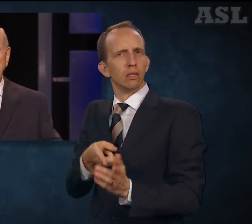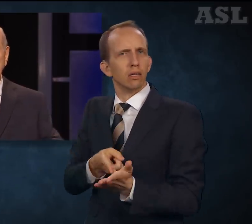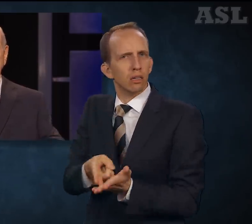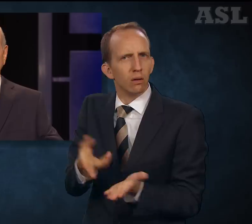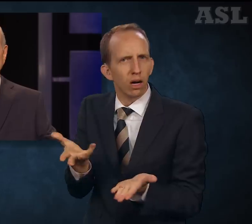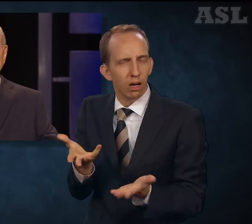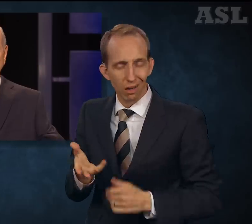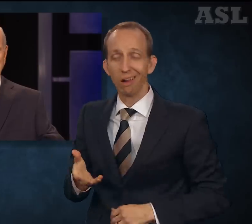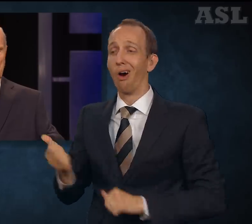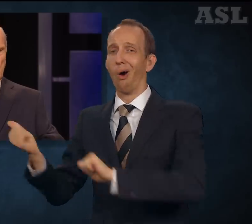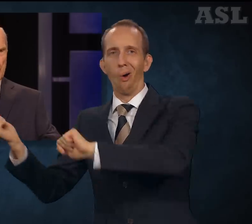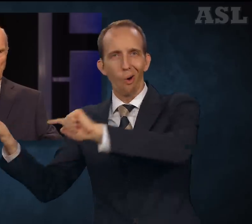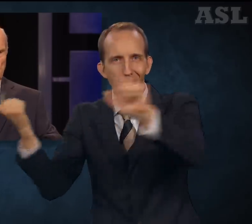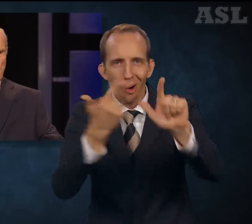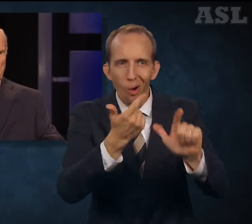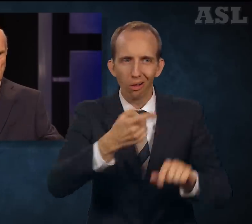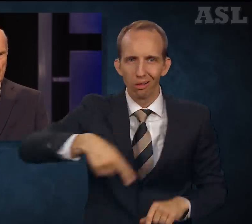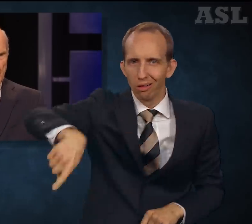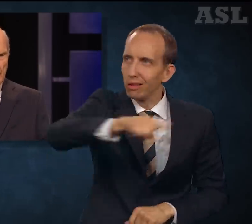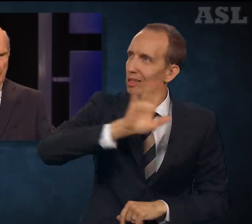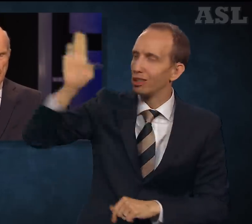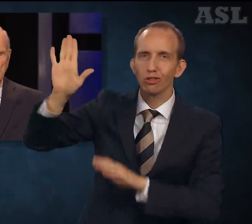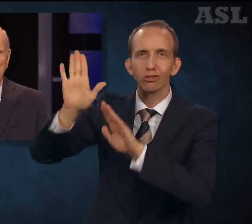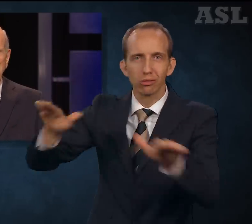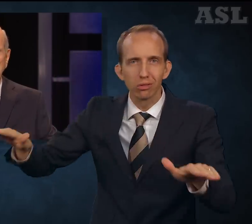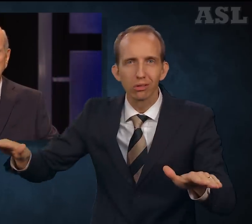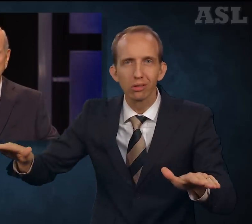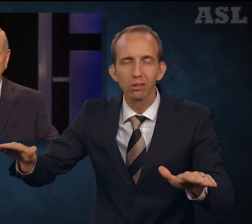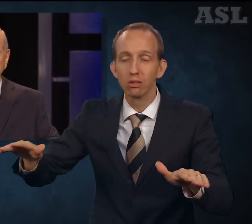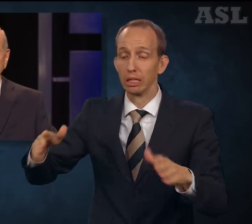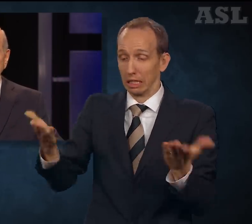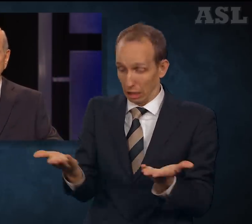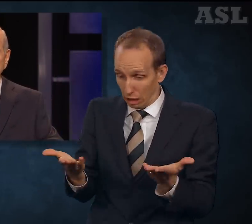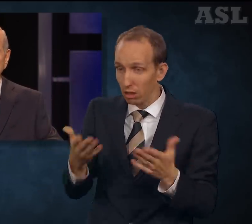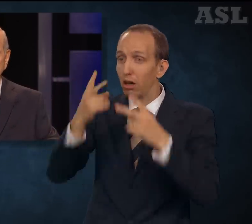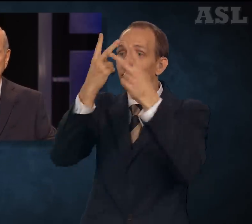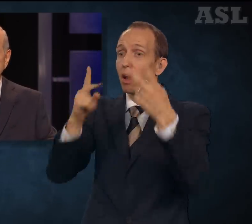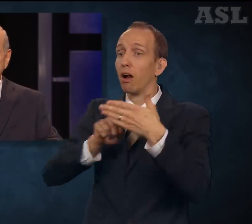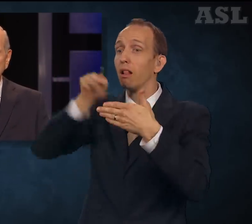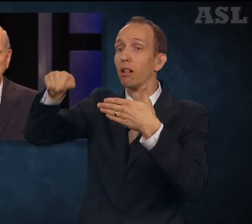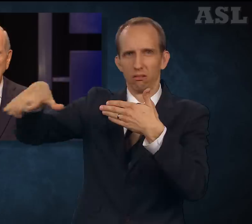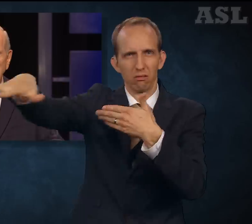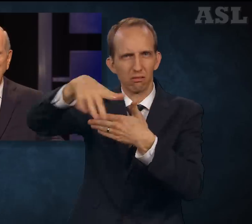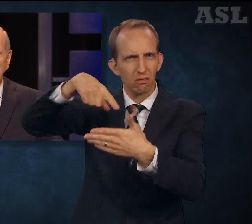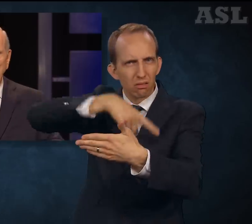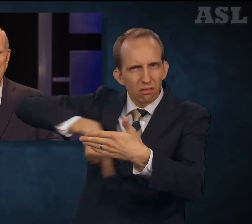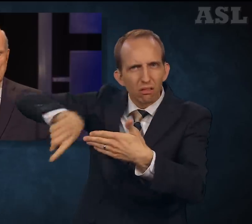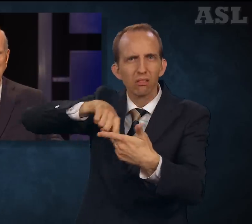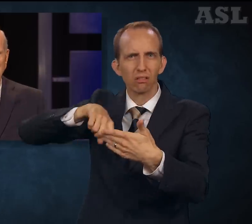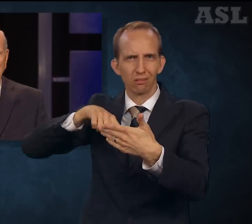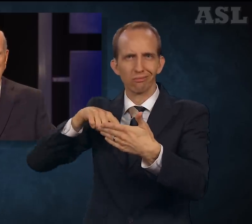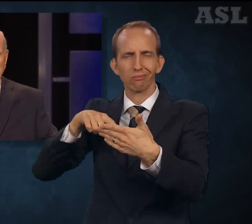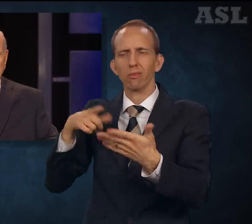EVERY ONE OF OUR HEAVENLY FATHER'S CHILDREN, ON BOTH SIDES OF THE VEIL,